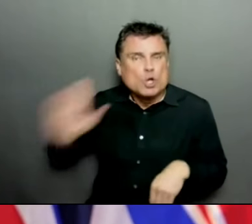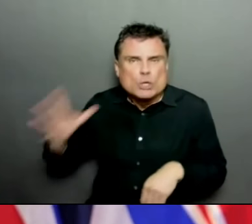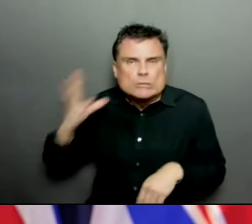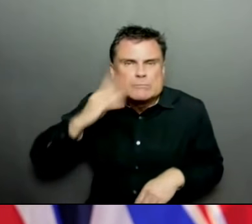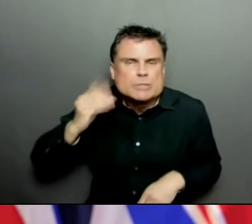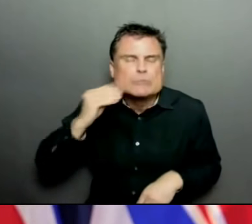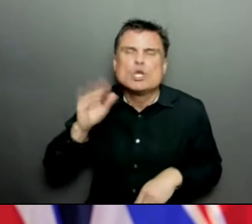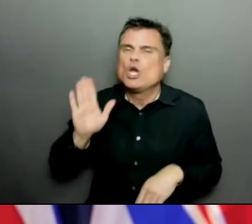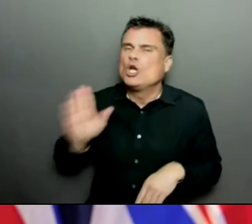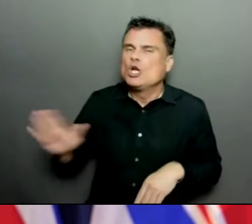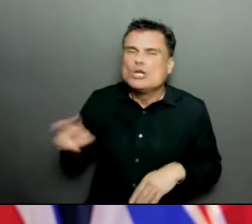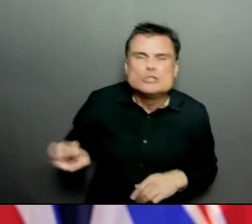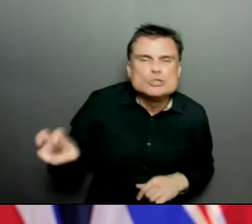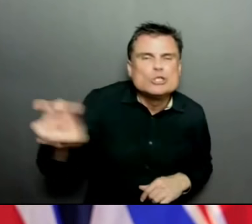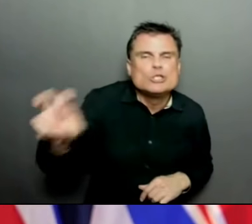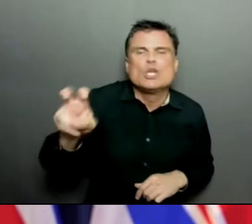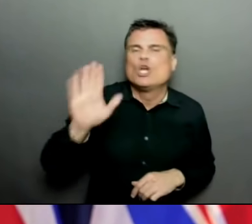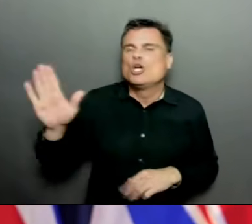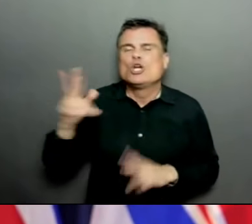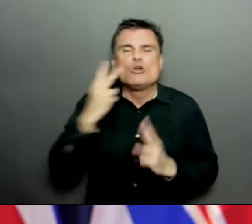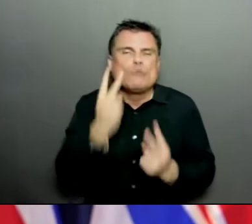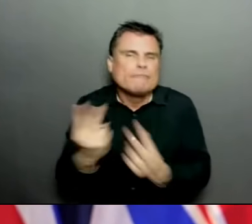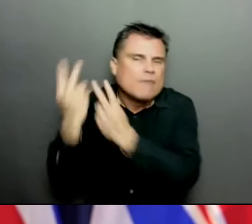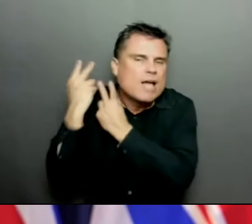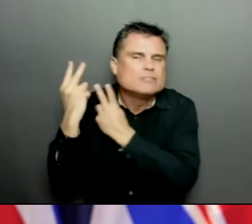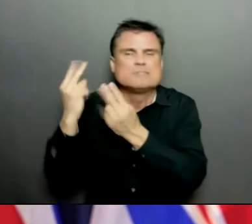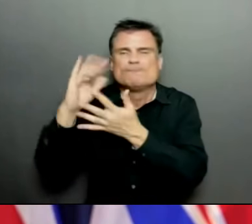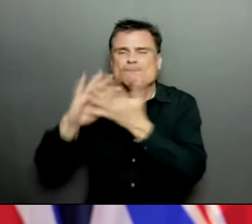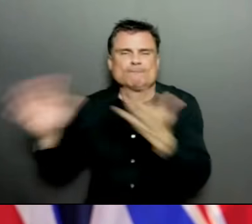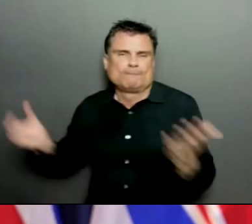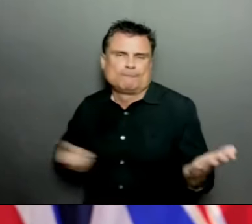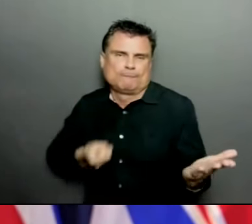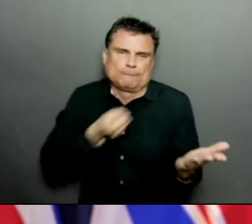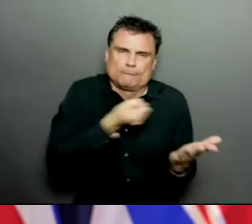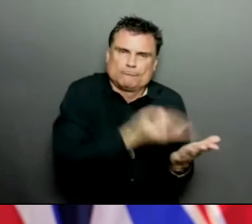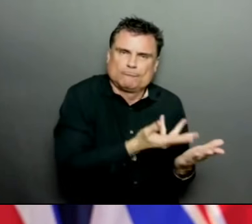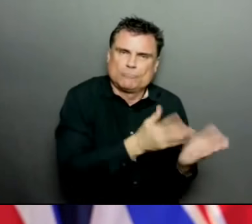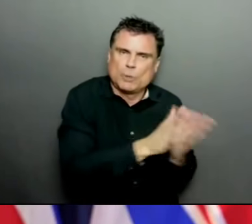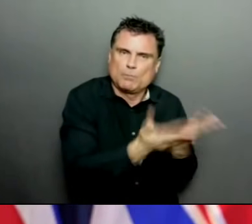Dr. Henry writes, but it won't be for a few months.